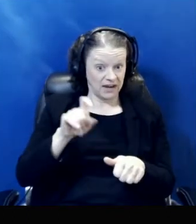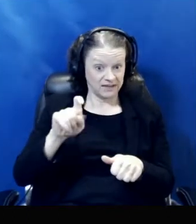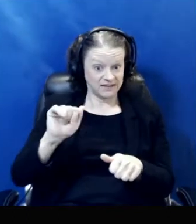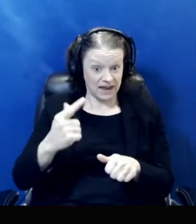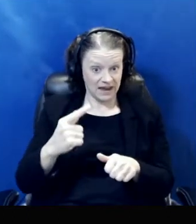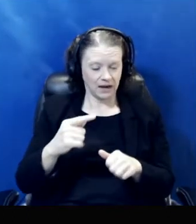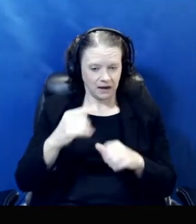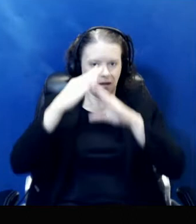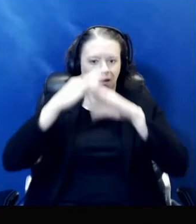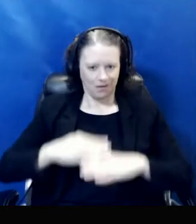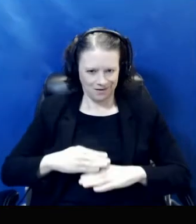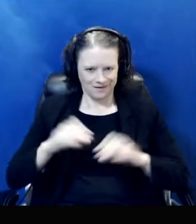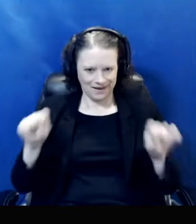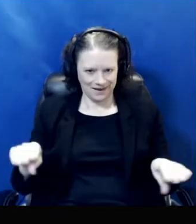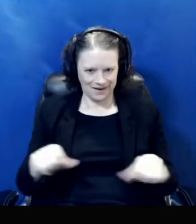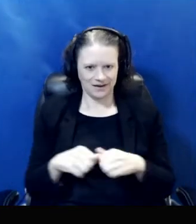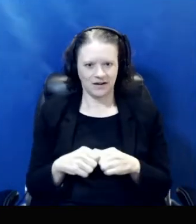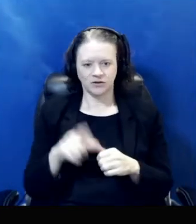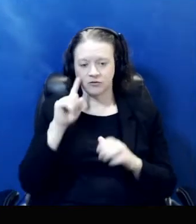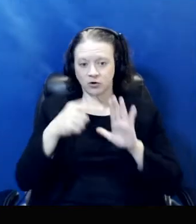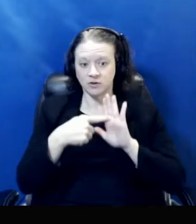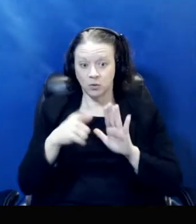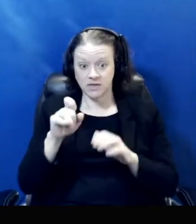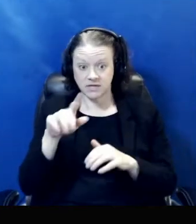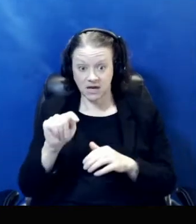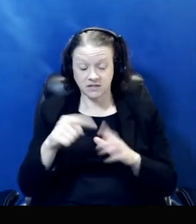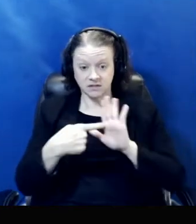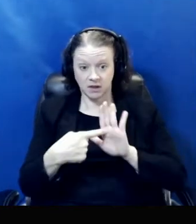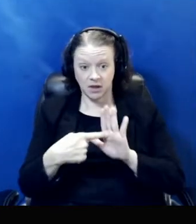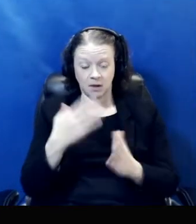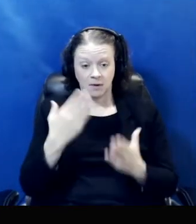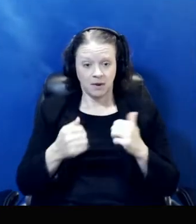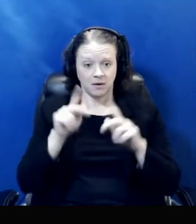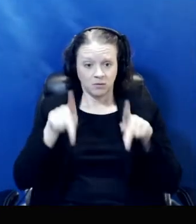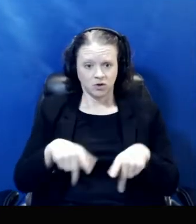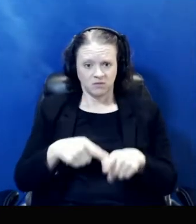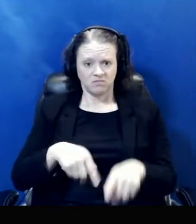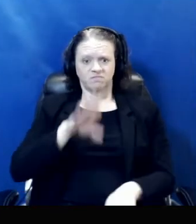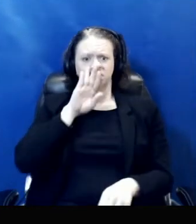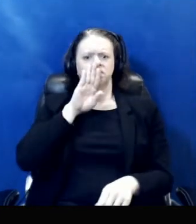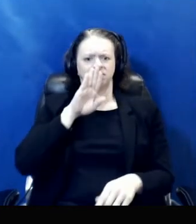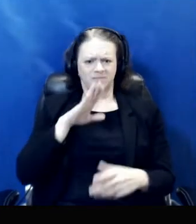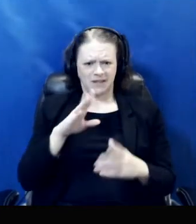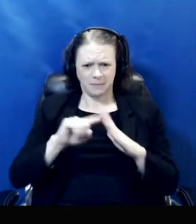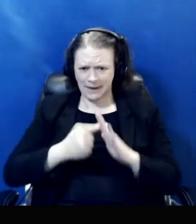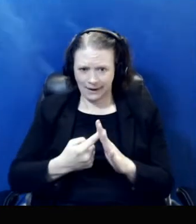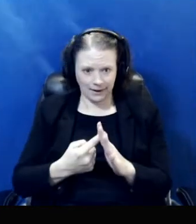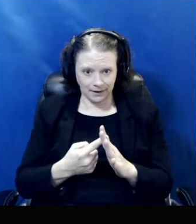it's possible that someone can be blocked from the get go. If they can't visually discern what the text on menu